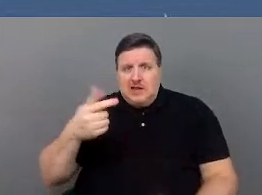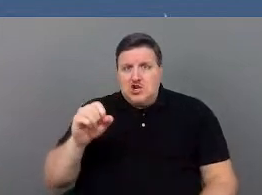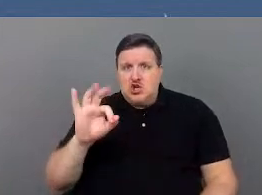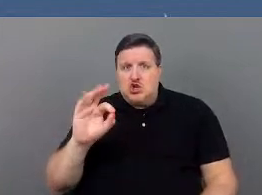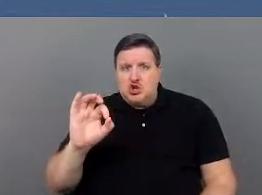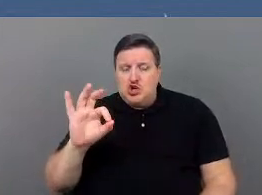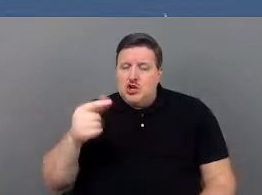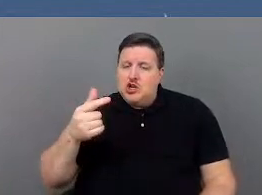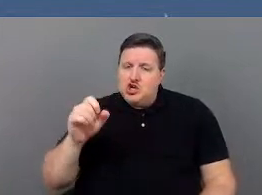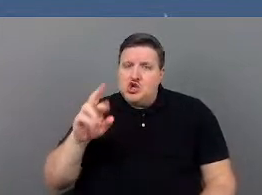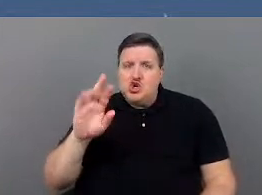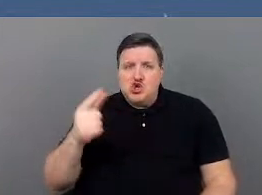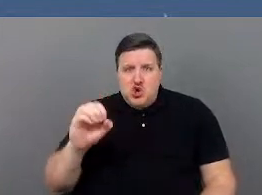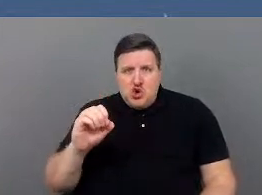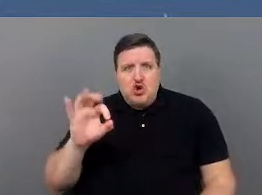CORRECTLY.